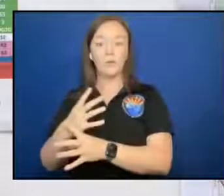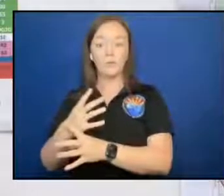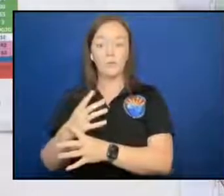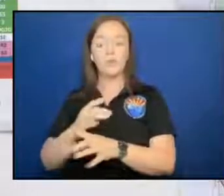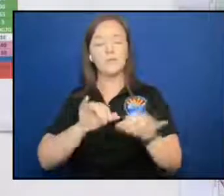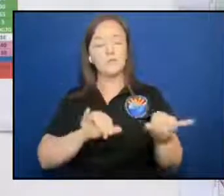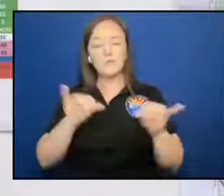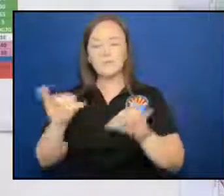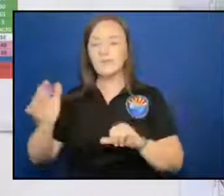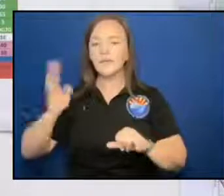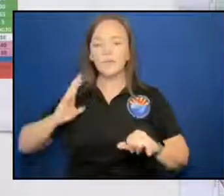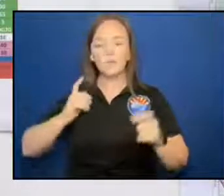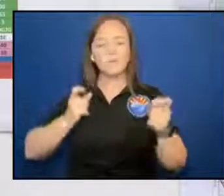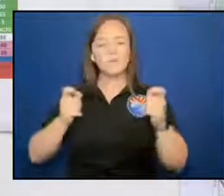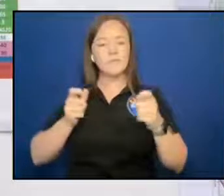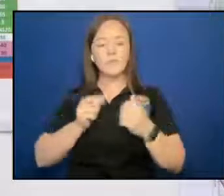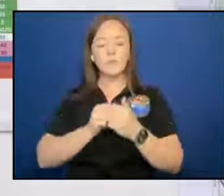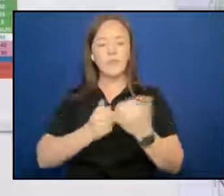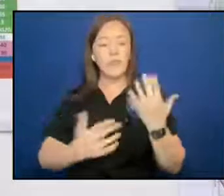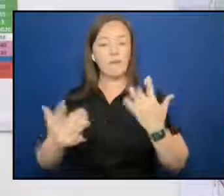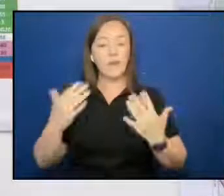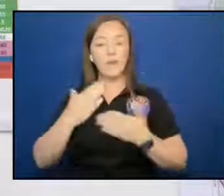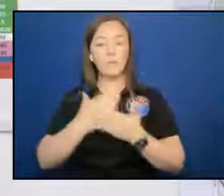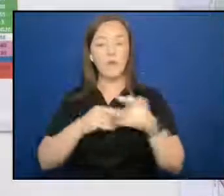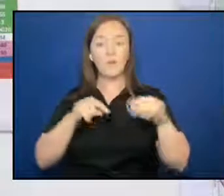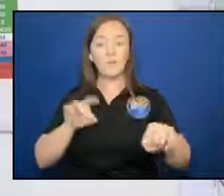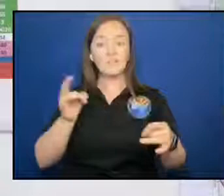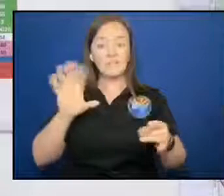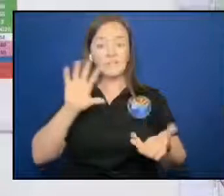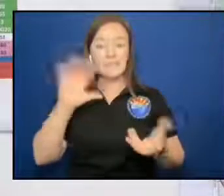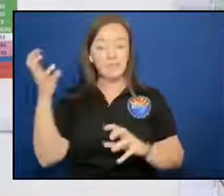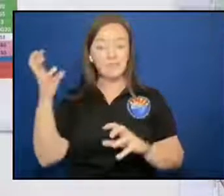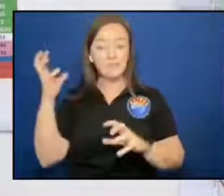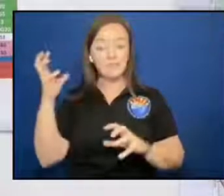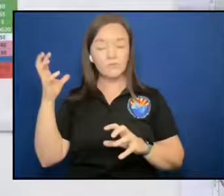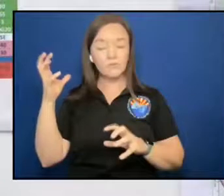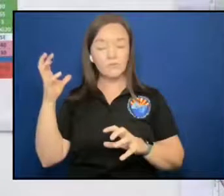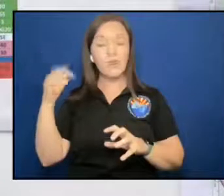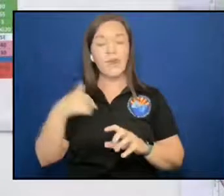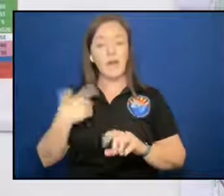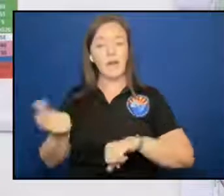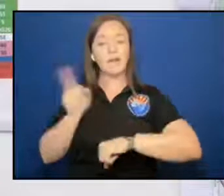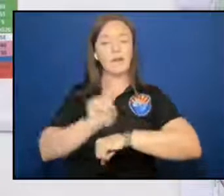THE BEGINNING OF MONSOON SEASON SO WE CAN ANTICIPATE FOR THE POTENTIAL FOR FUTURE FLOODING AND